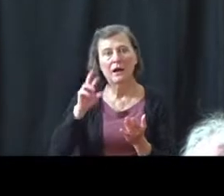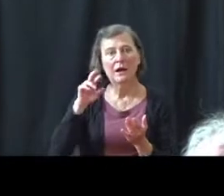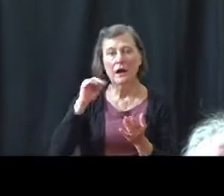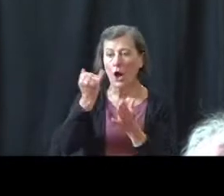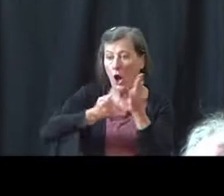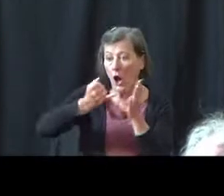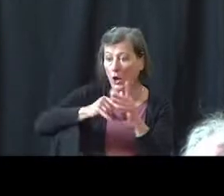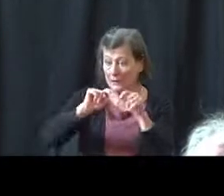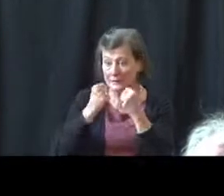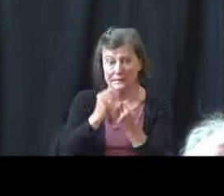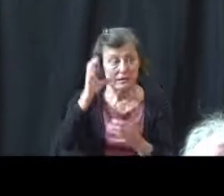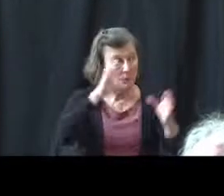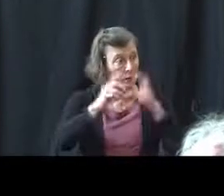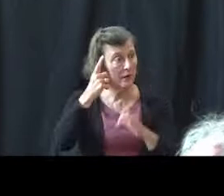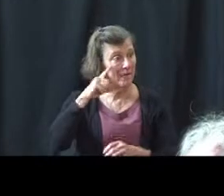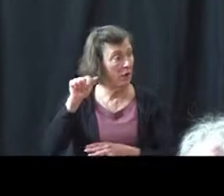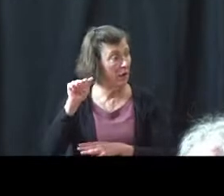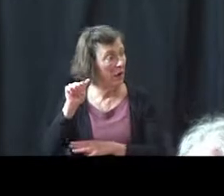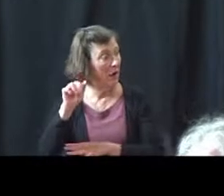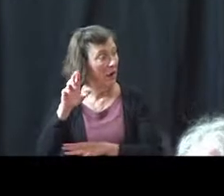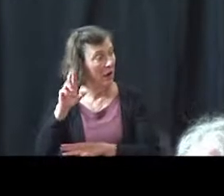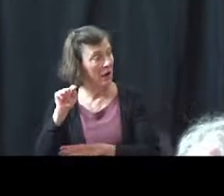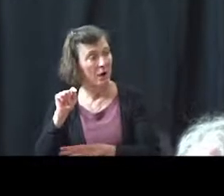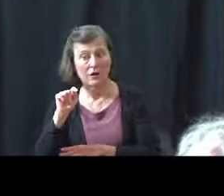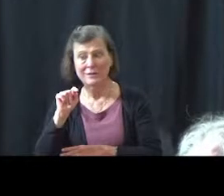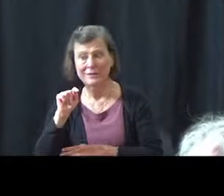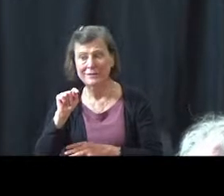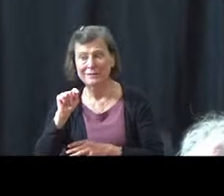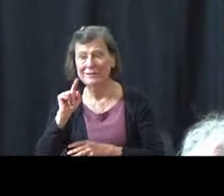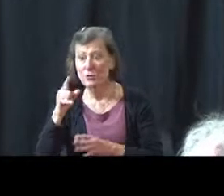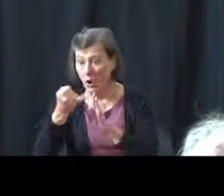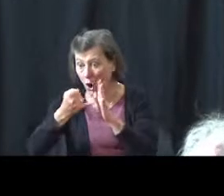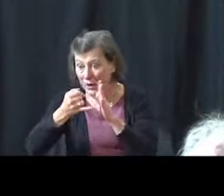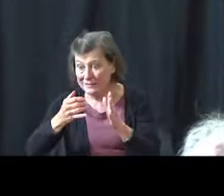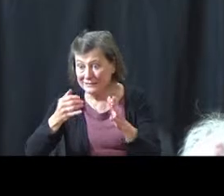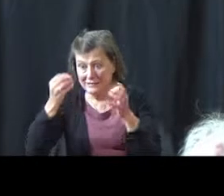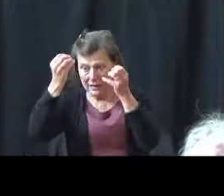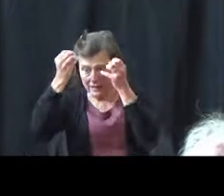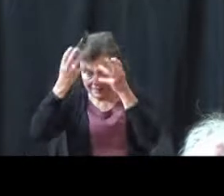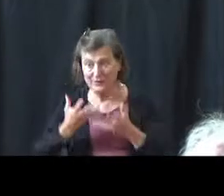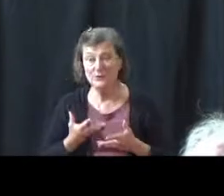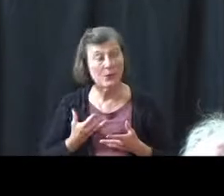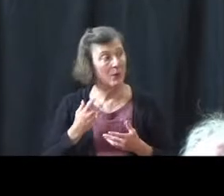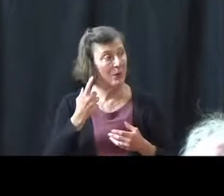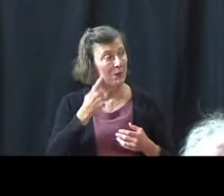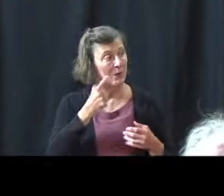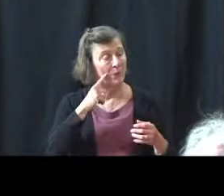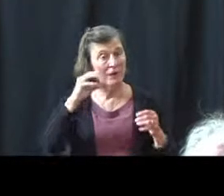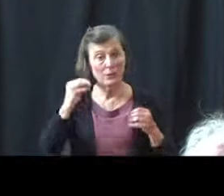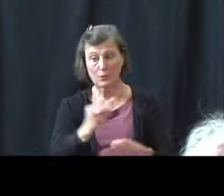If you're an artist let us know and we'll project your artwork up there in our slides